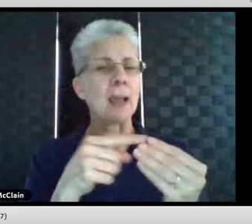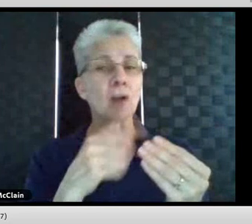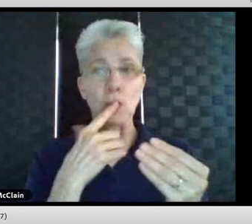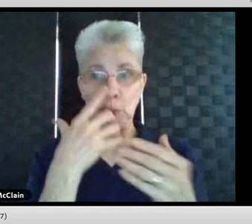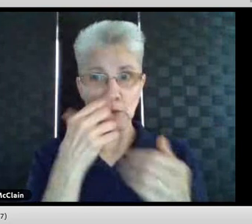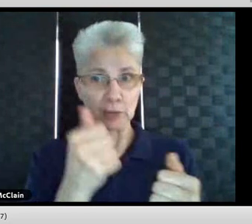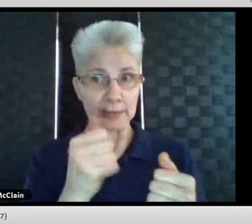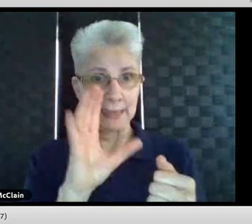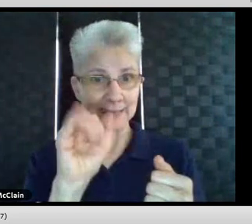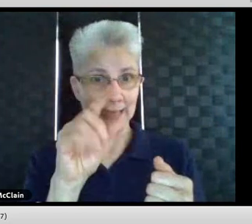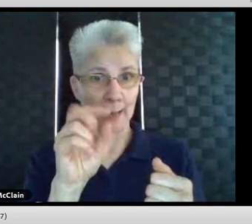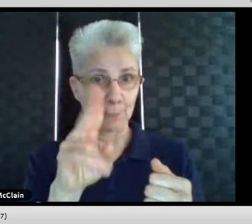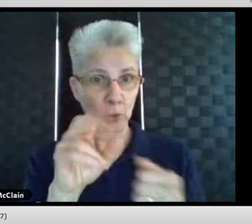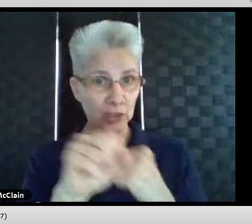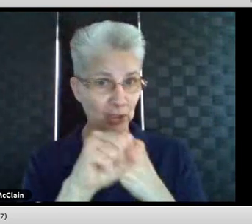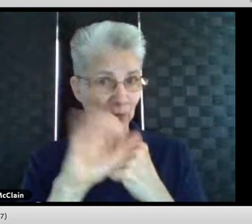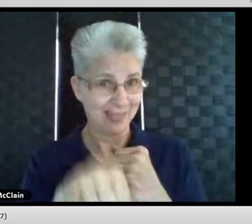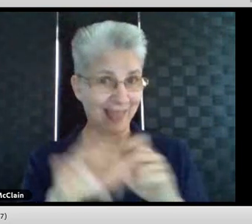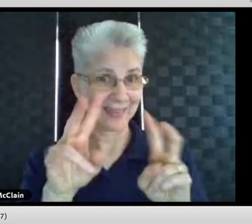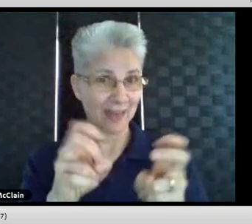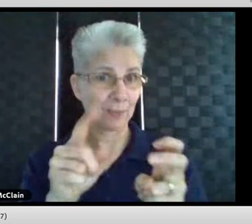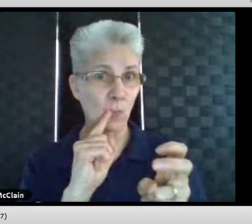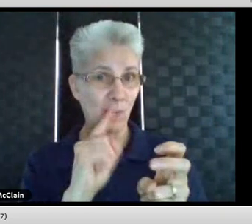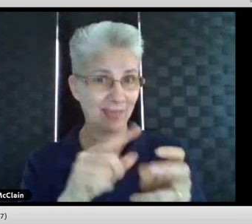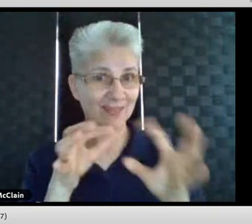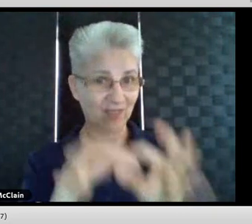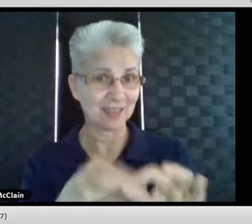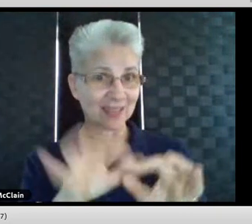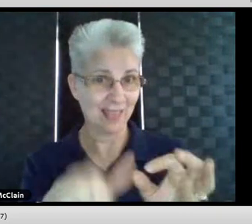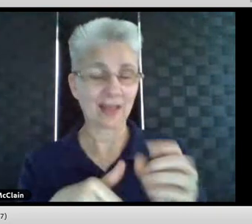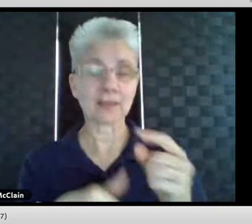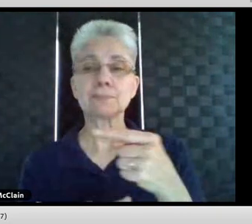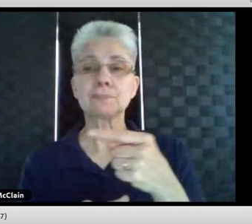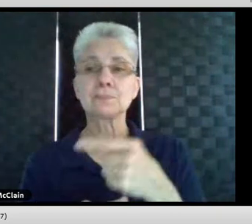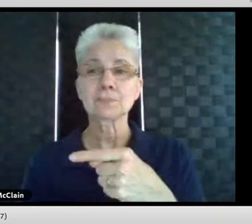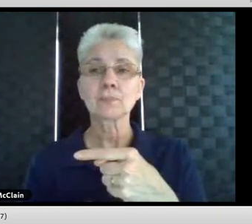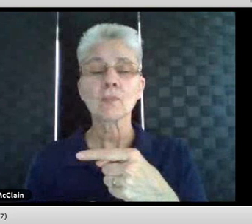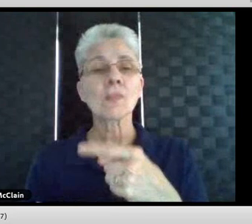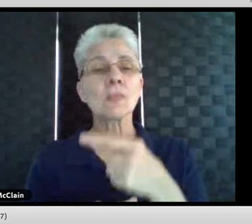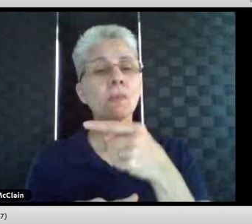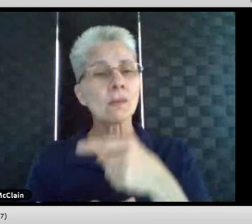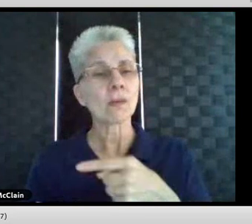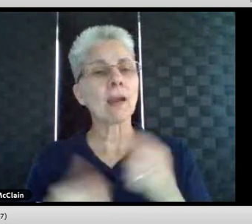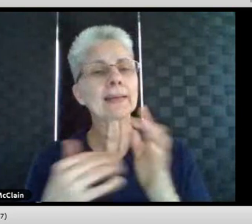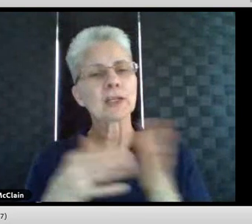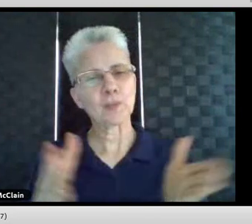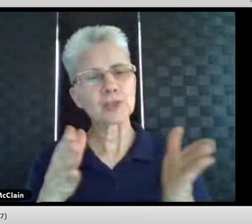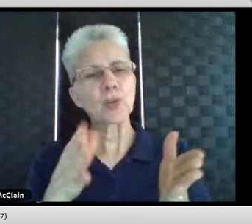because that's kind of a topic where this falls. And again, you're reassuring the patron.